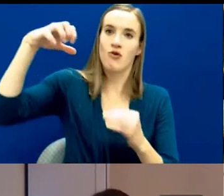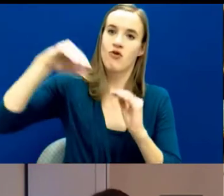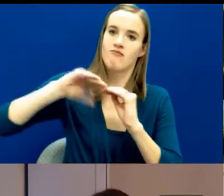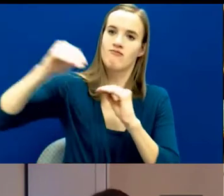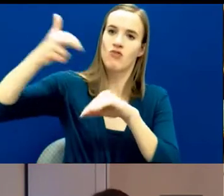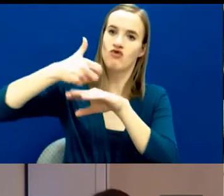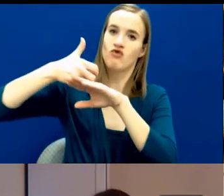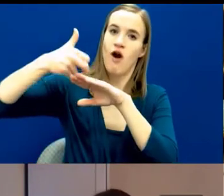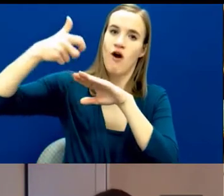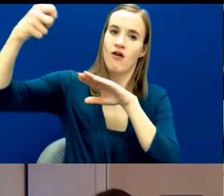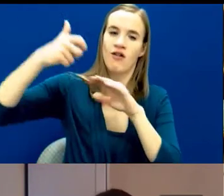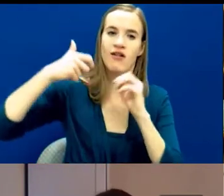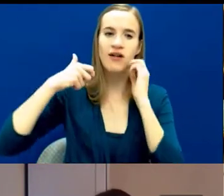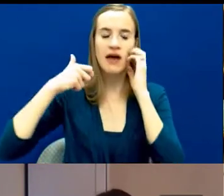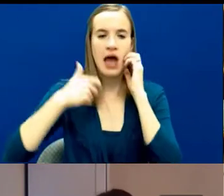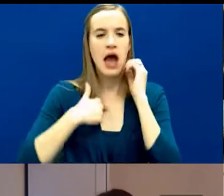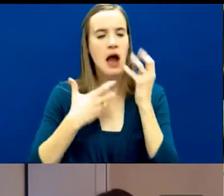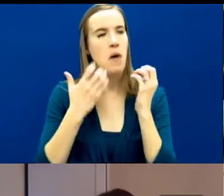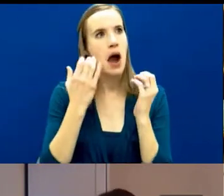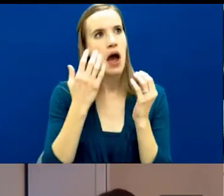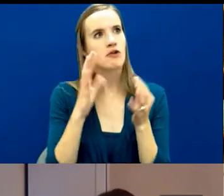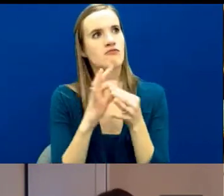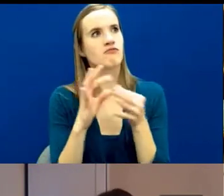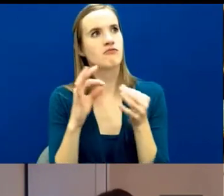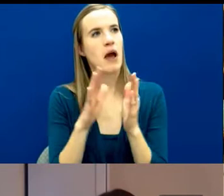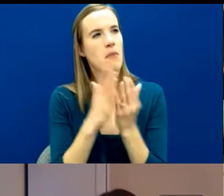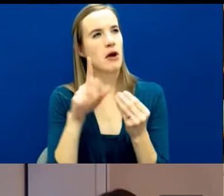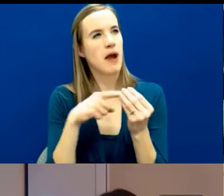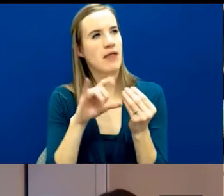my thoughts together about several different kinds of books. So Jennifer,